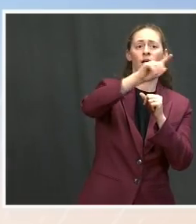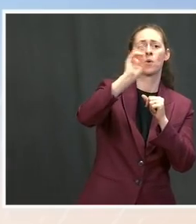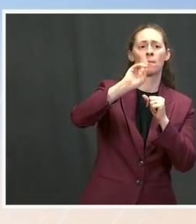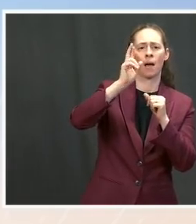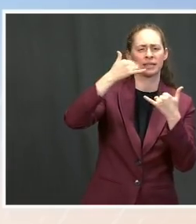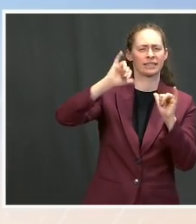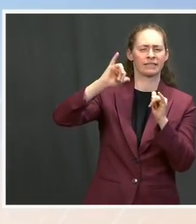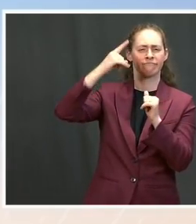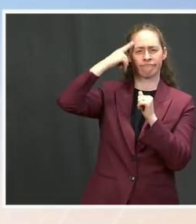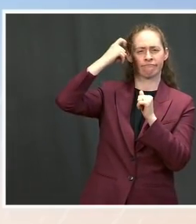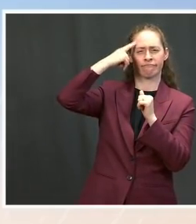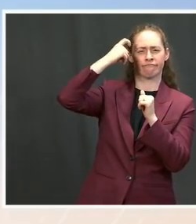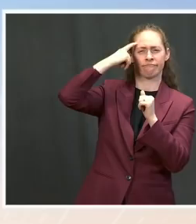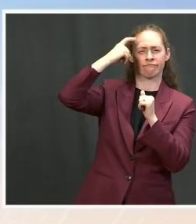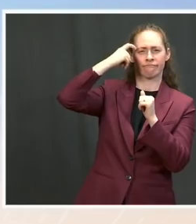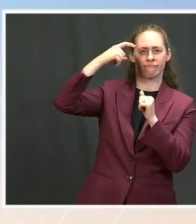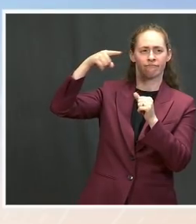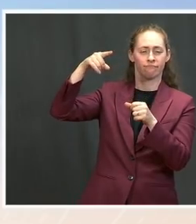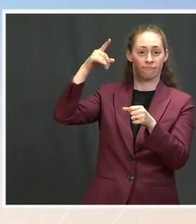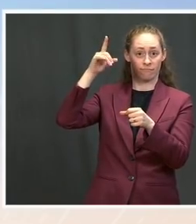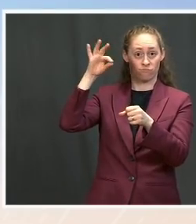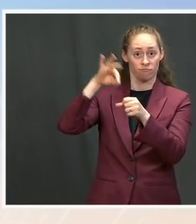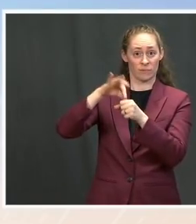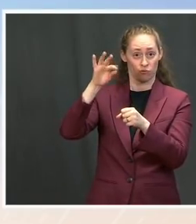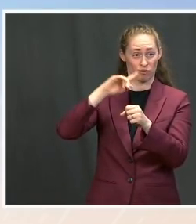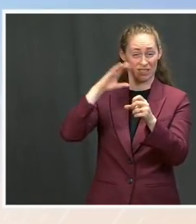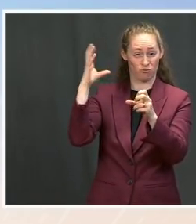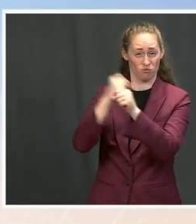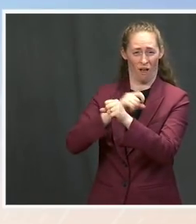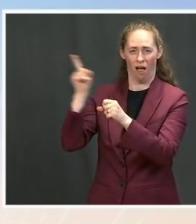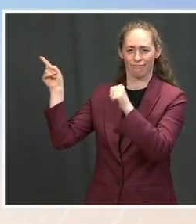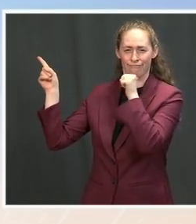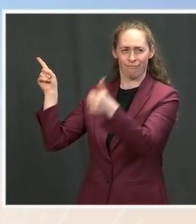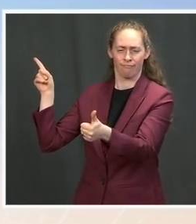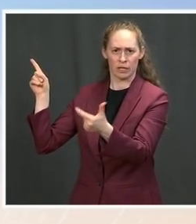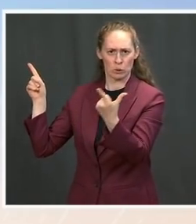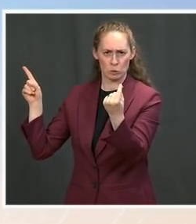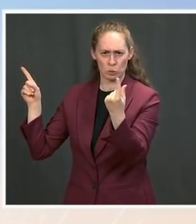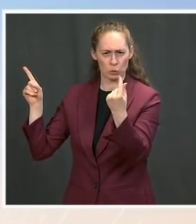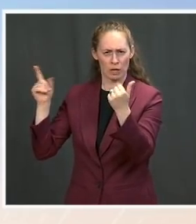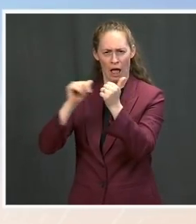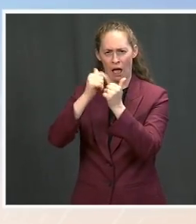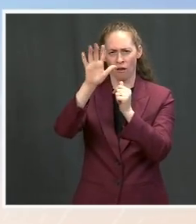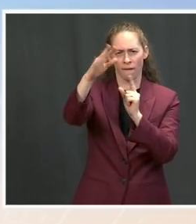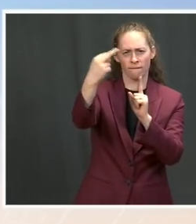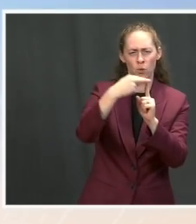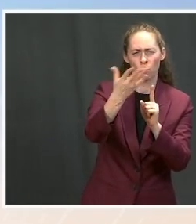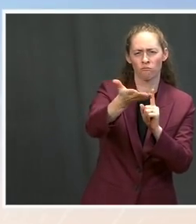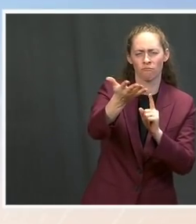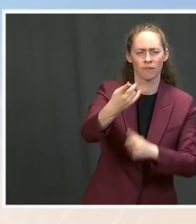to the Republicans kind of ganging up on her or having negative reaction to that? Ms. Psaki: Well, I would say first that,